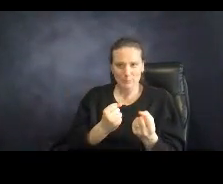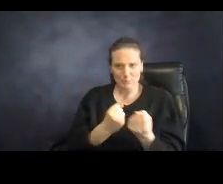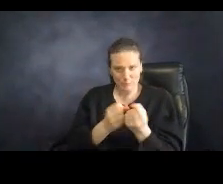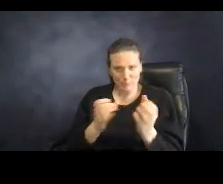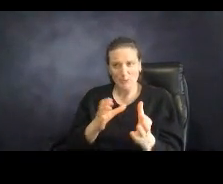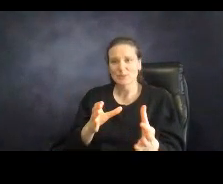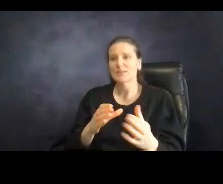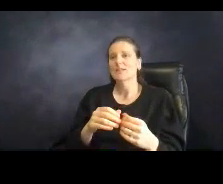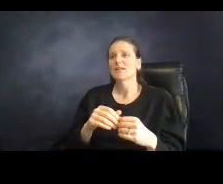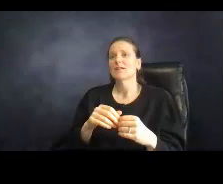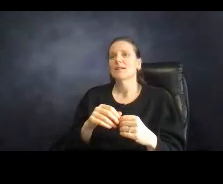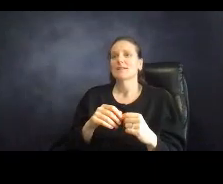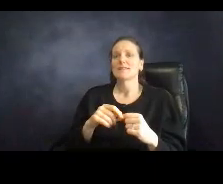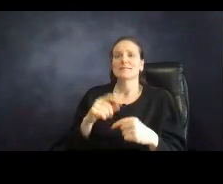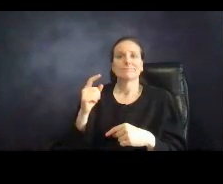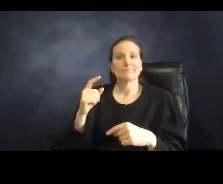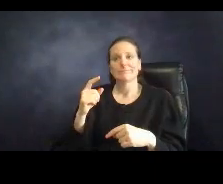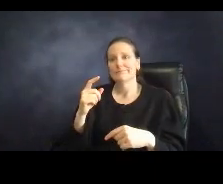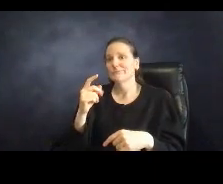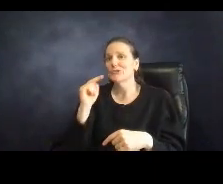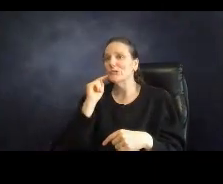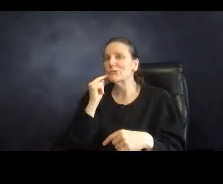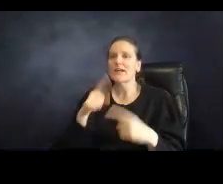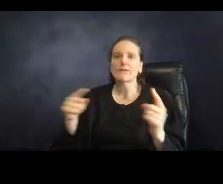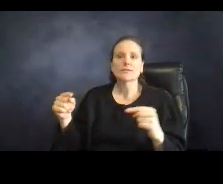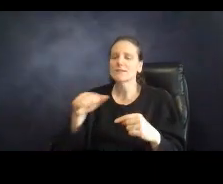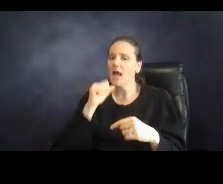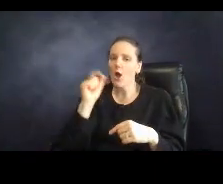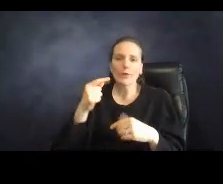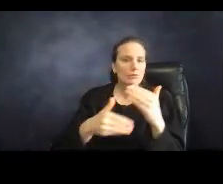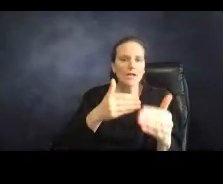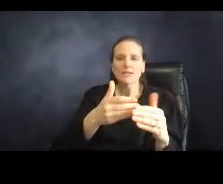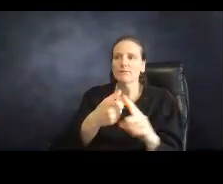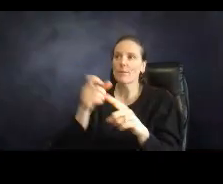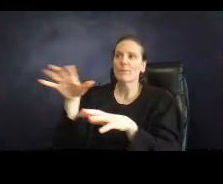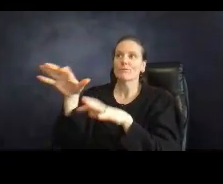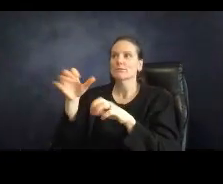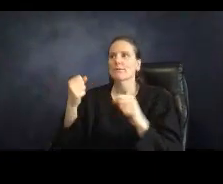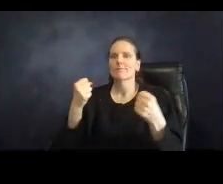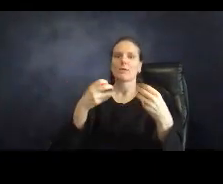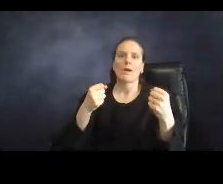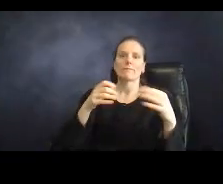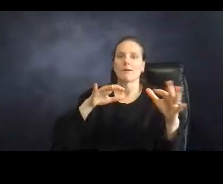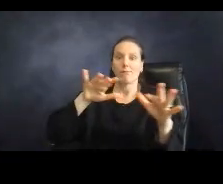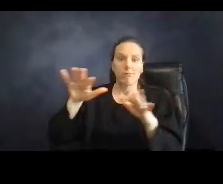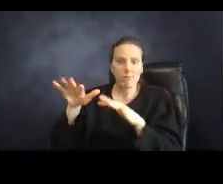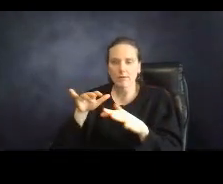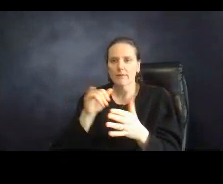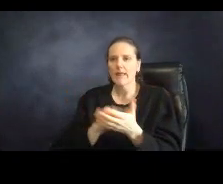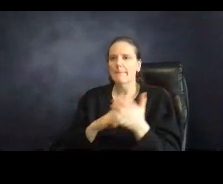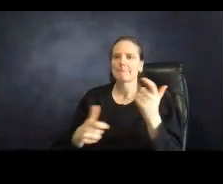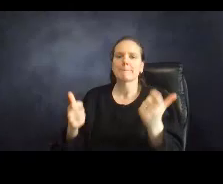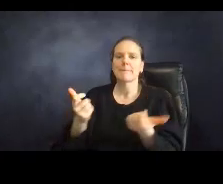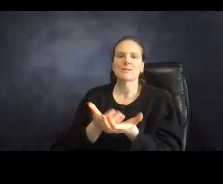not just processed foods, not just food that's coming out of the freezer and you're popping in the microwave, not just like a big bowl of, you know, rice